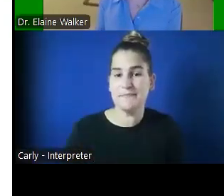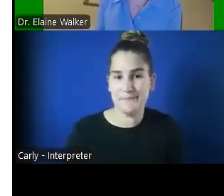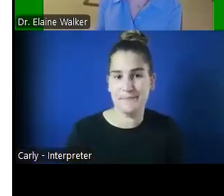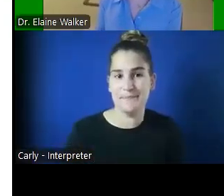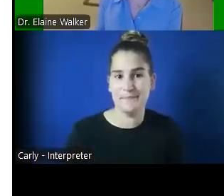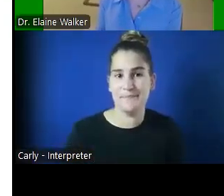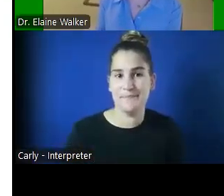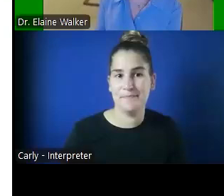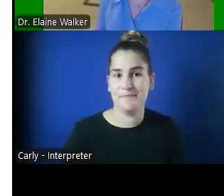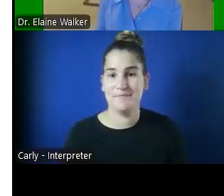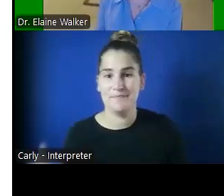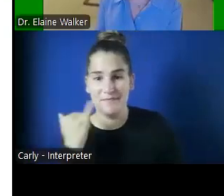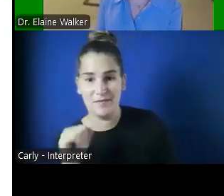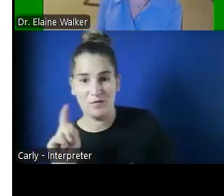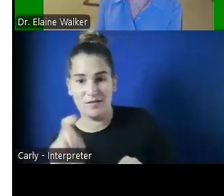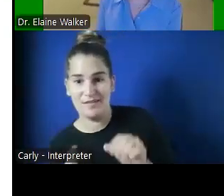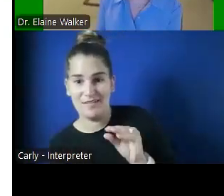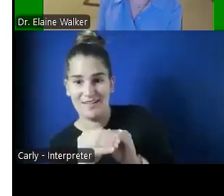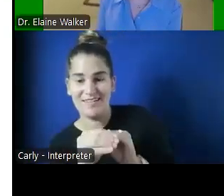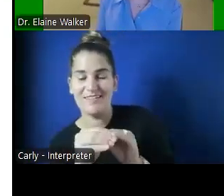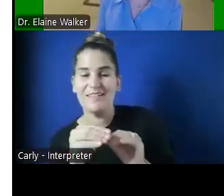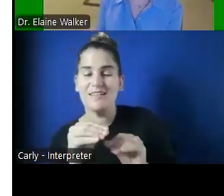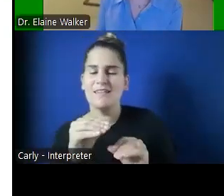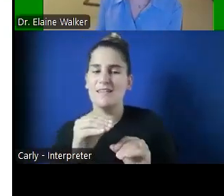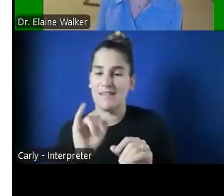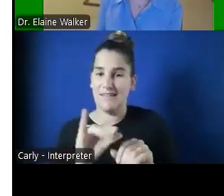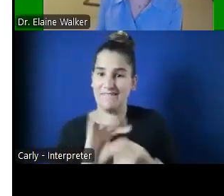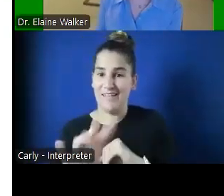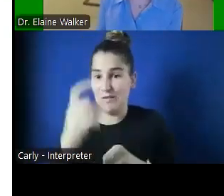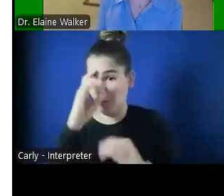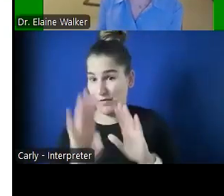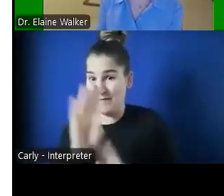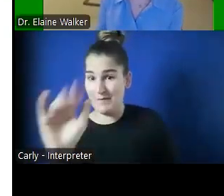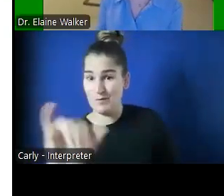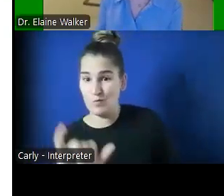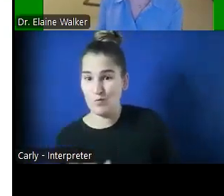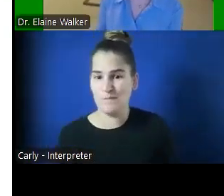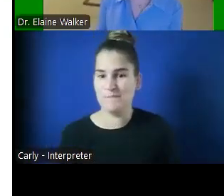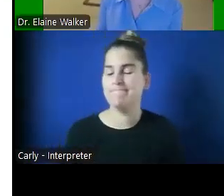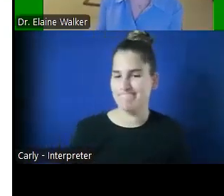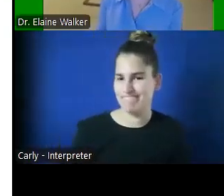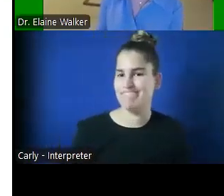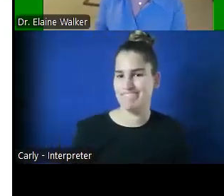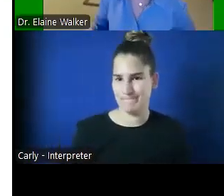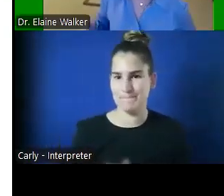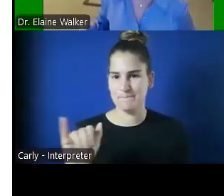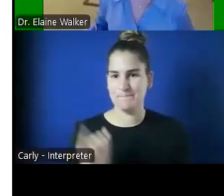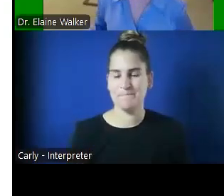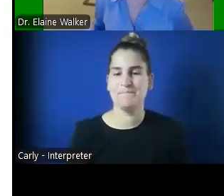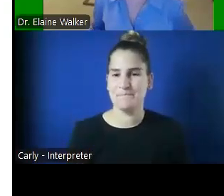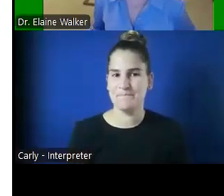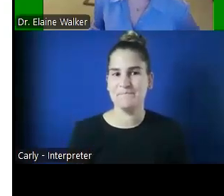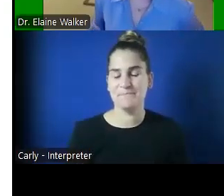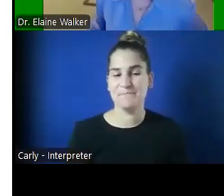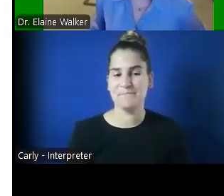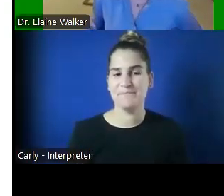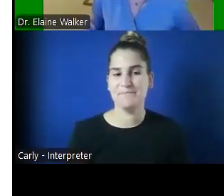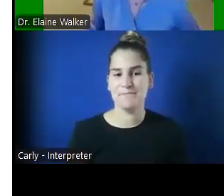and if I could add also the effects of social fragmentation on brain development um